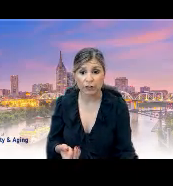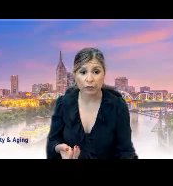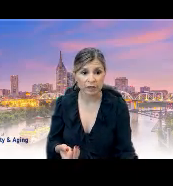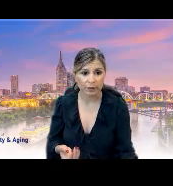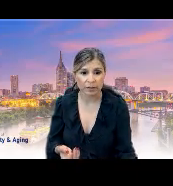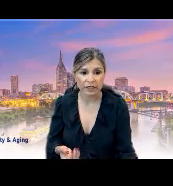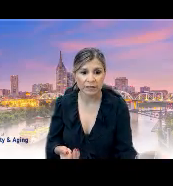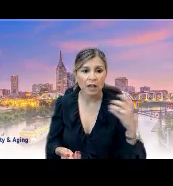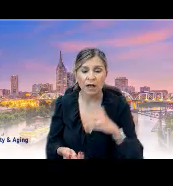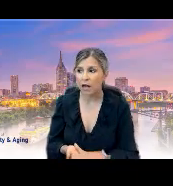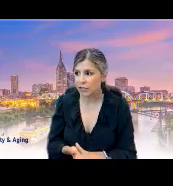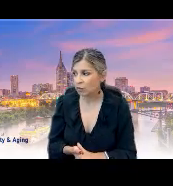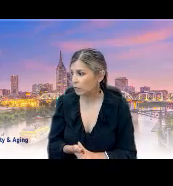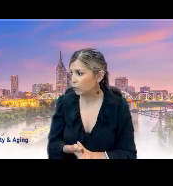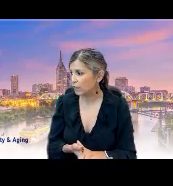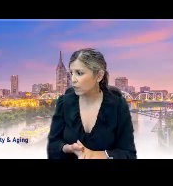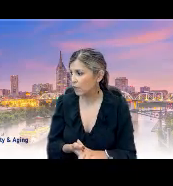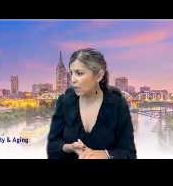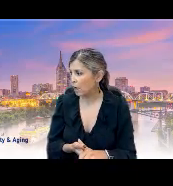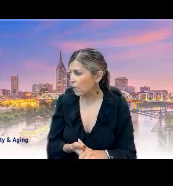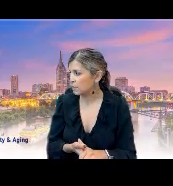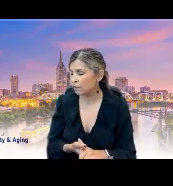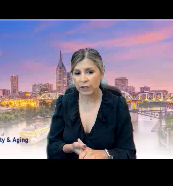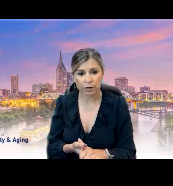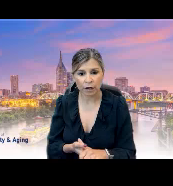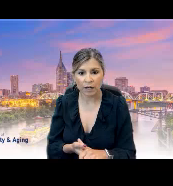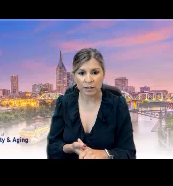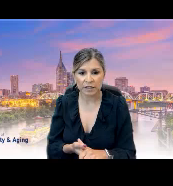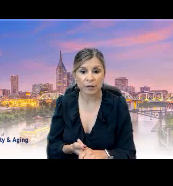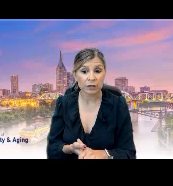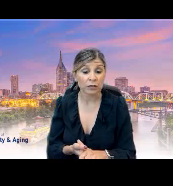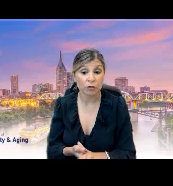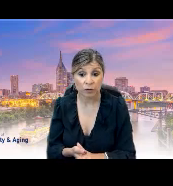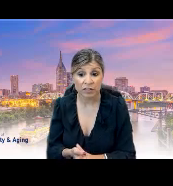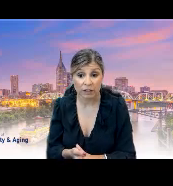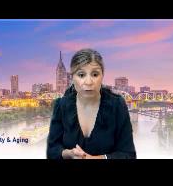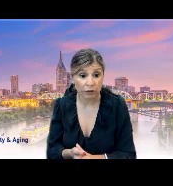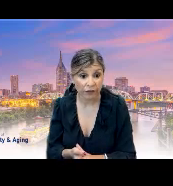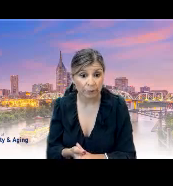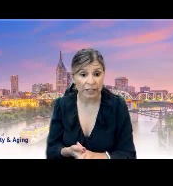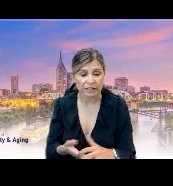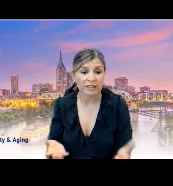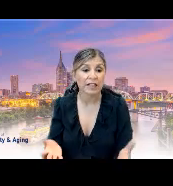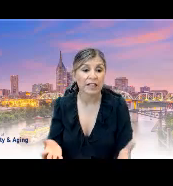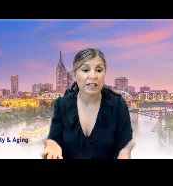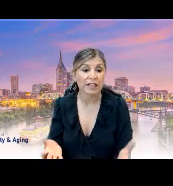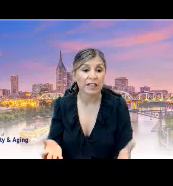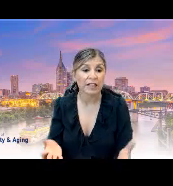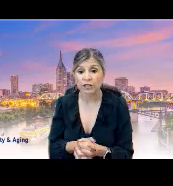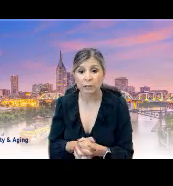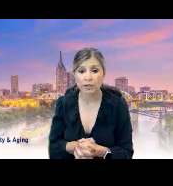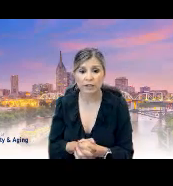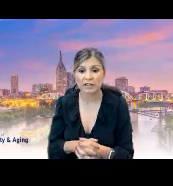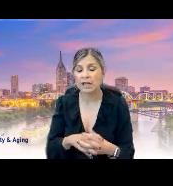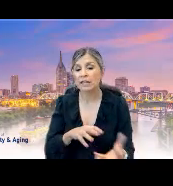younger children with severe disabilities, adults with severe disabilities who choose to live with their families, and then adults with severe disabilities